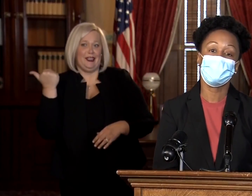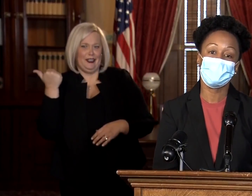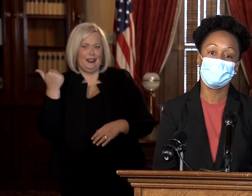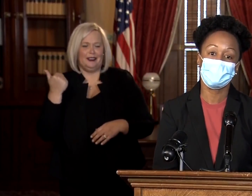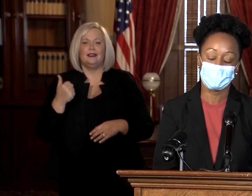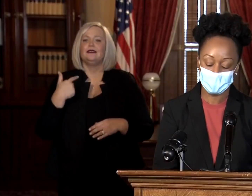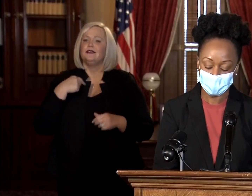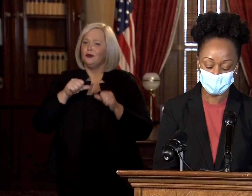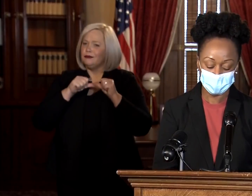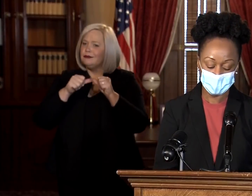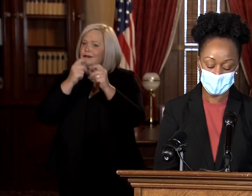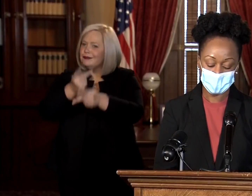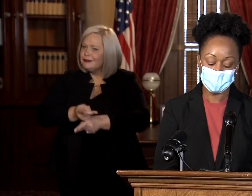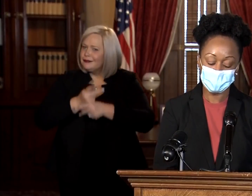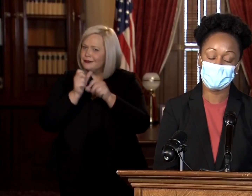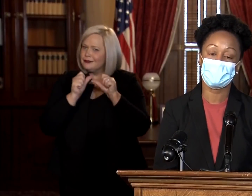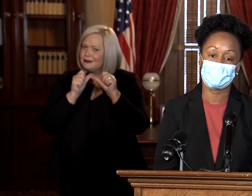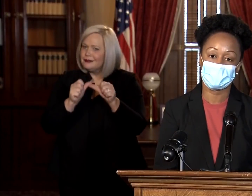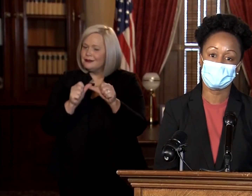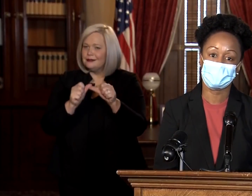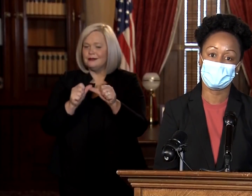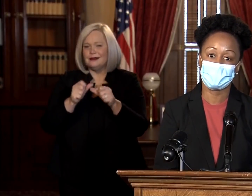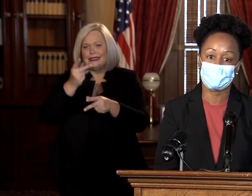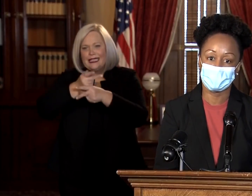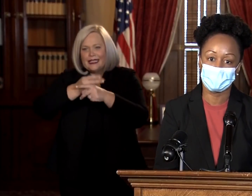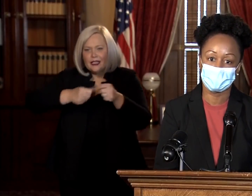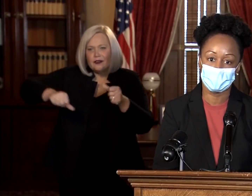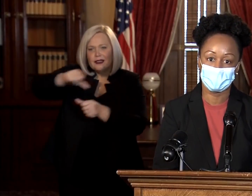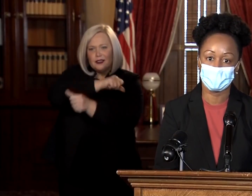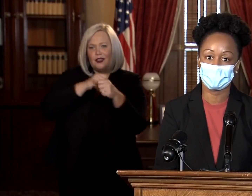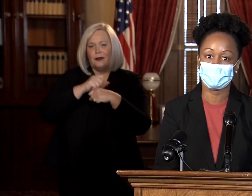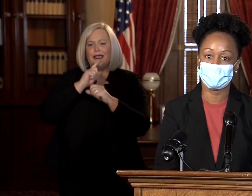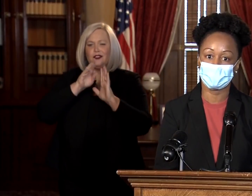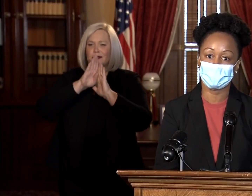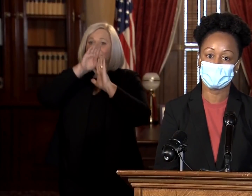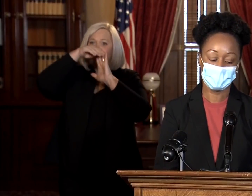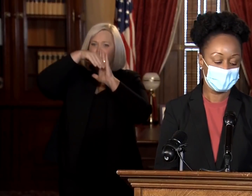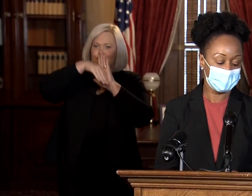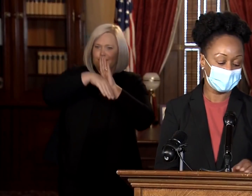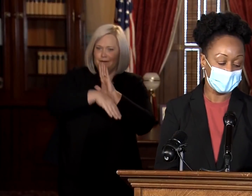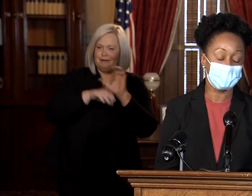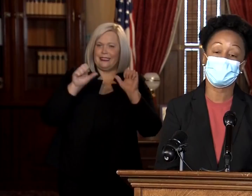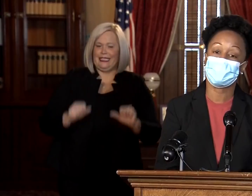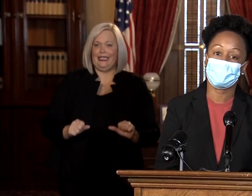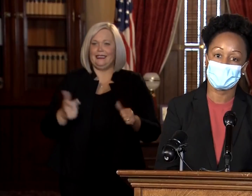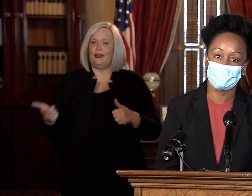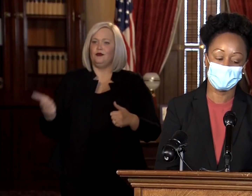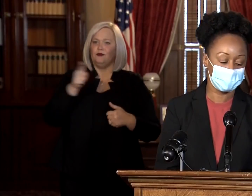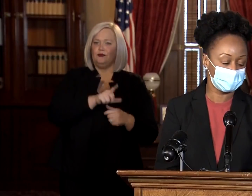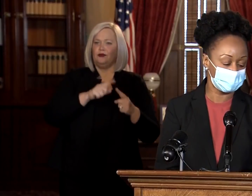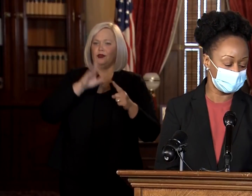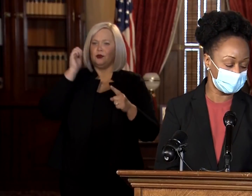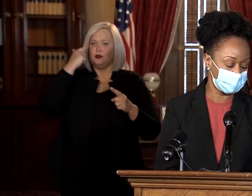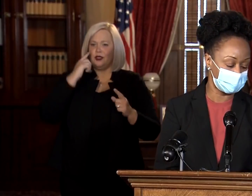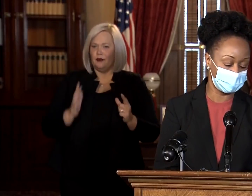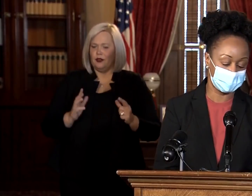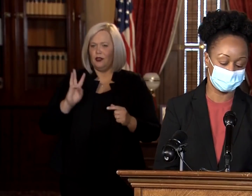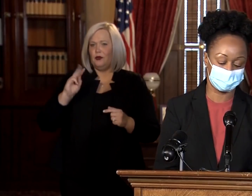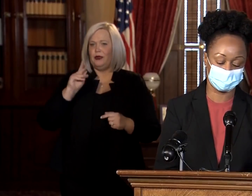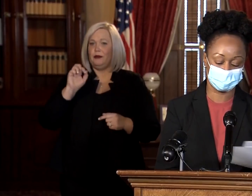2021 is going to be a much better year, so please, everyone better year, so please, everyone continue to be careful and do continue to be careful and do your part so we can bring this your part so we can bring this pandemic to an end.